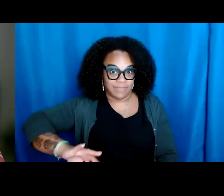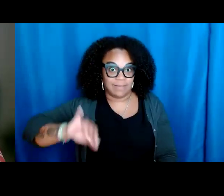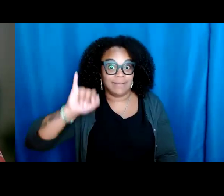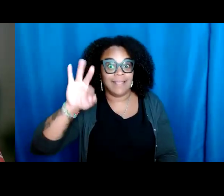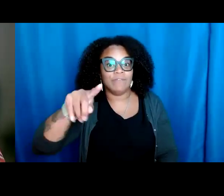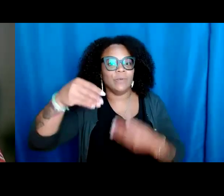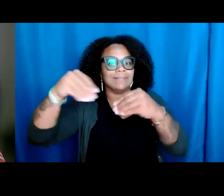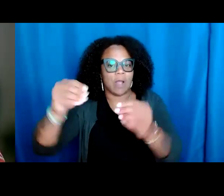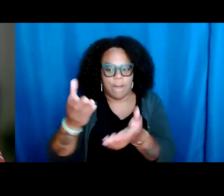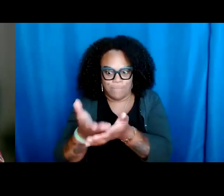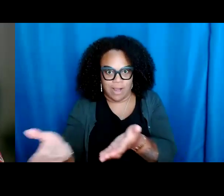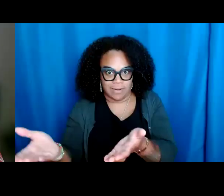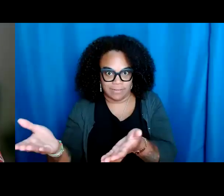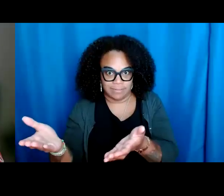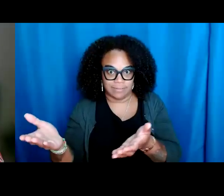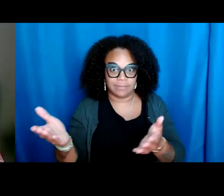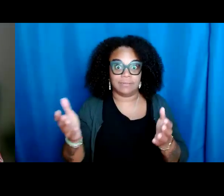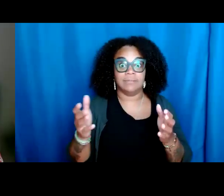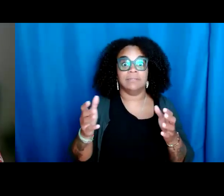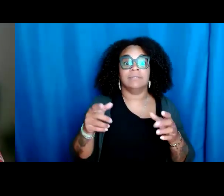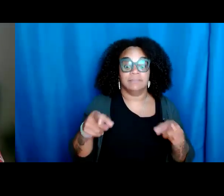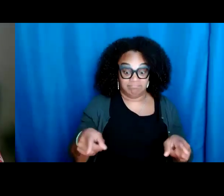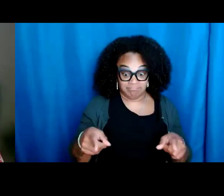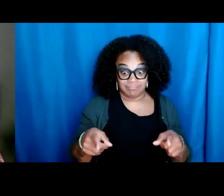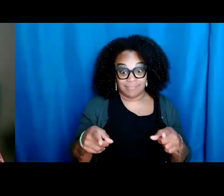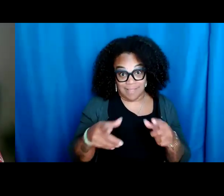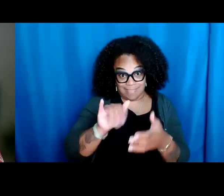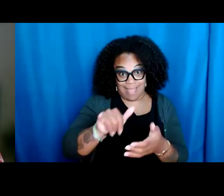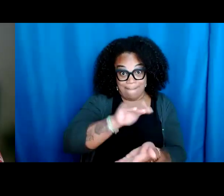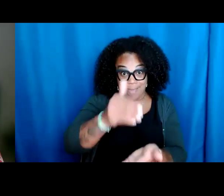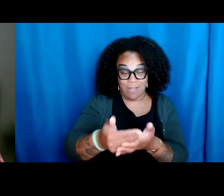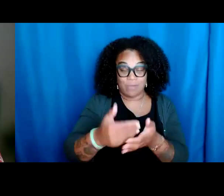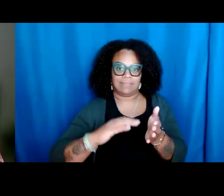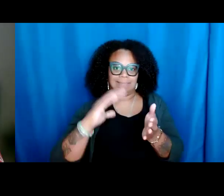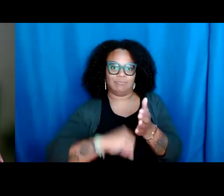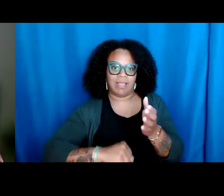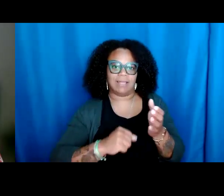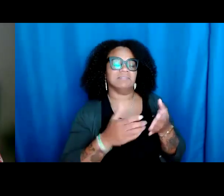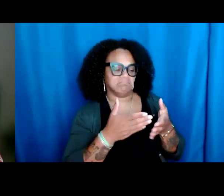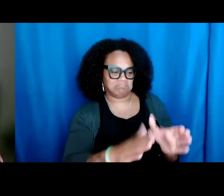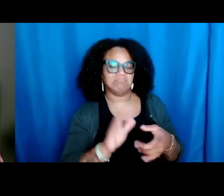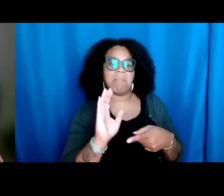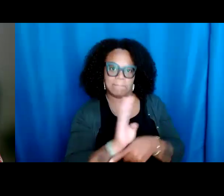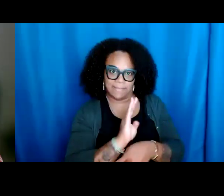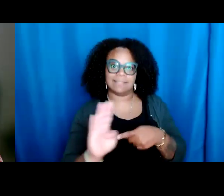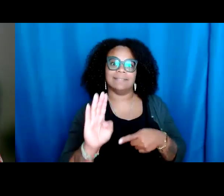and then from there you are going to subtract your allowable business expenses. That is going